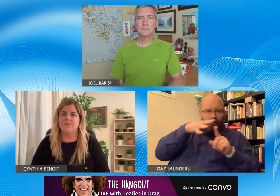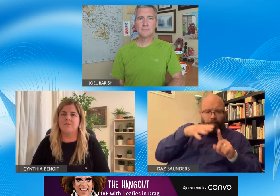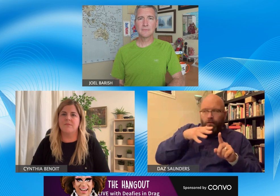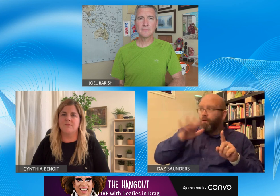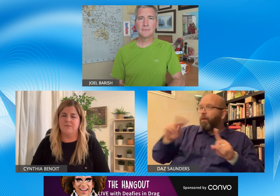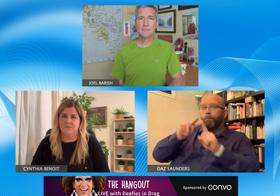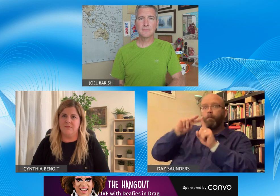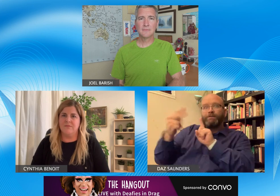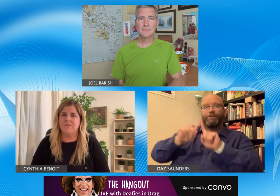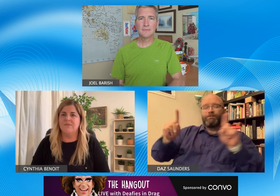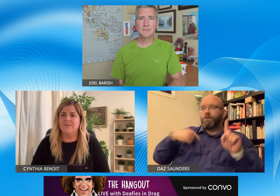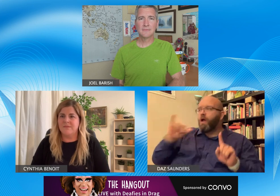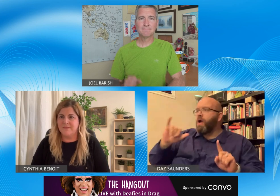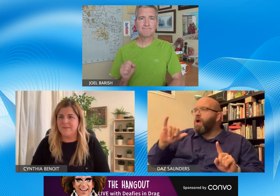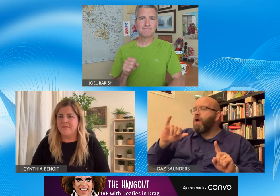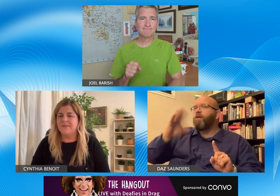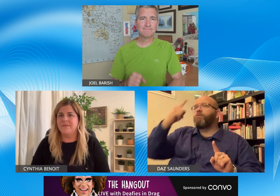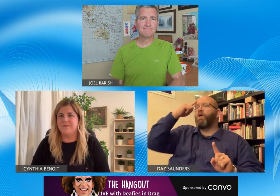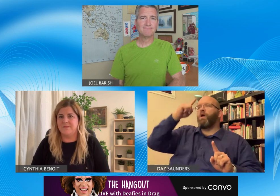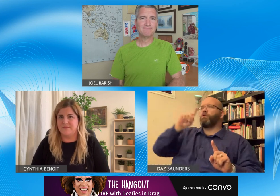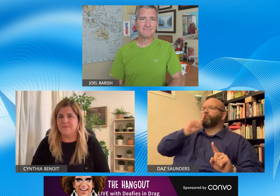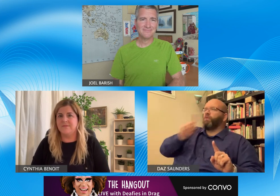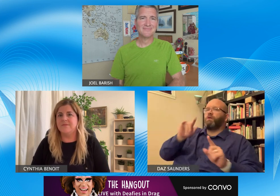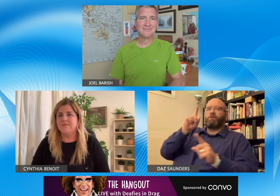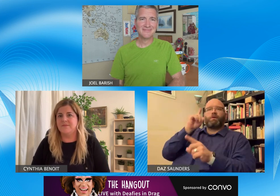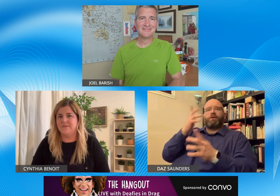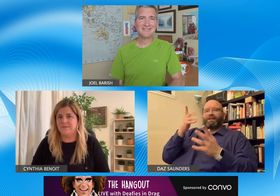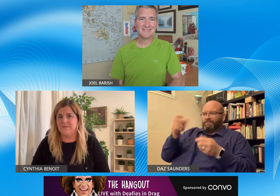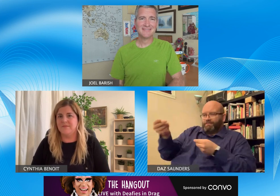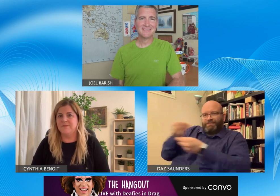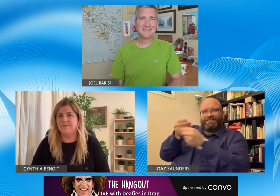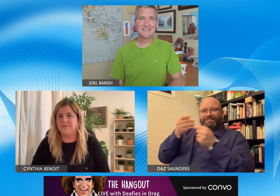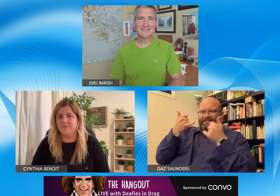have a different perspective on what I’m researching and could help me.